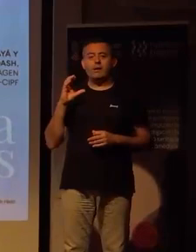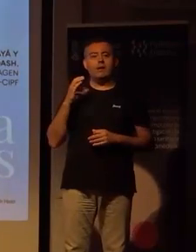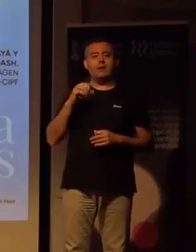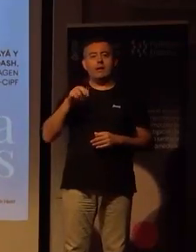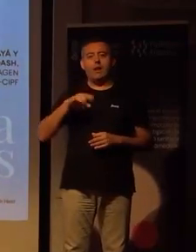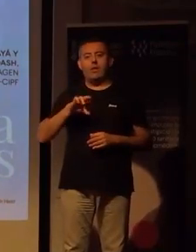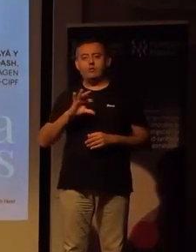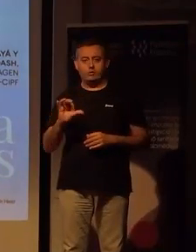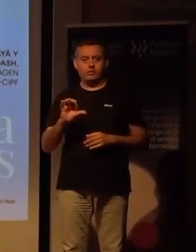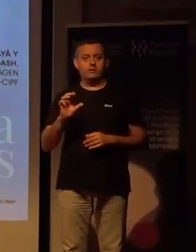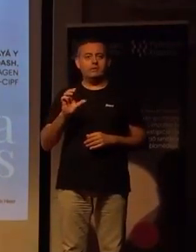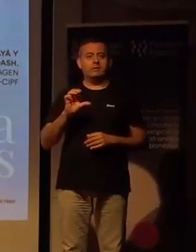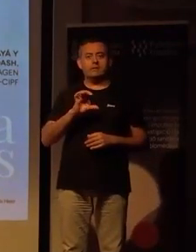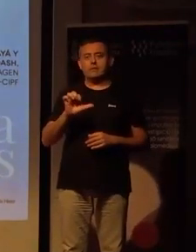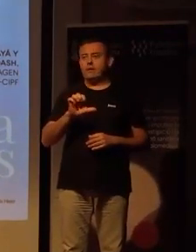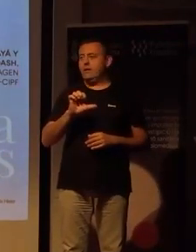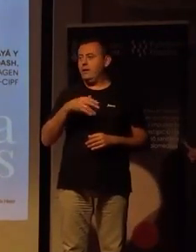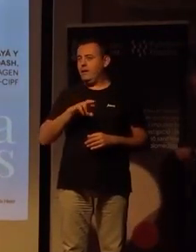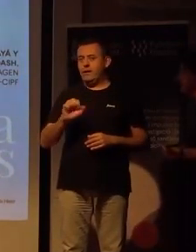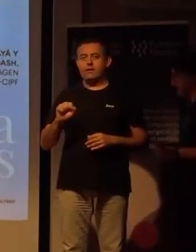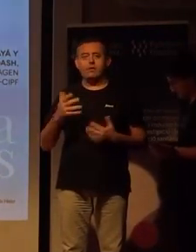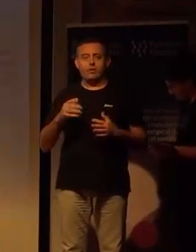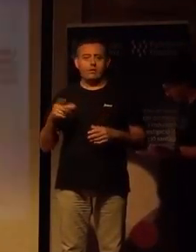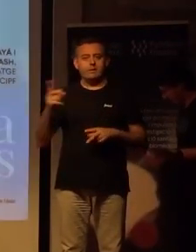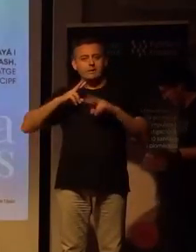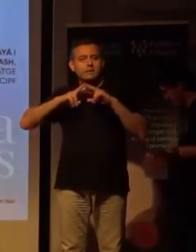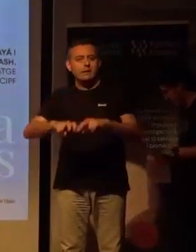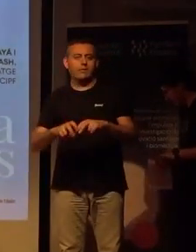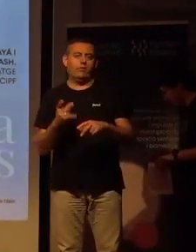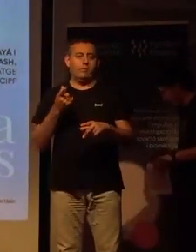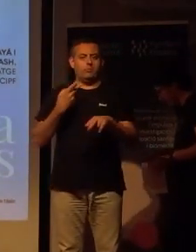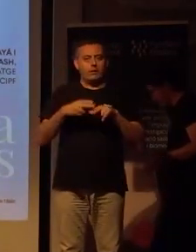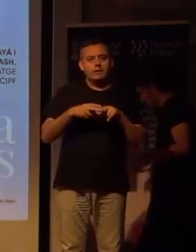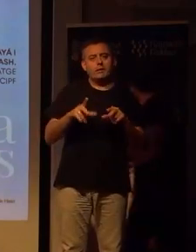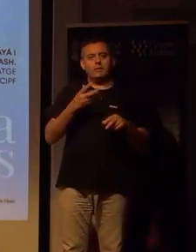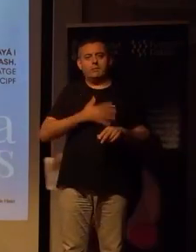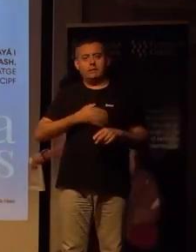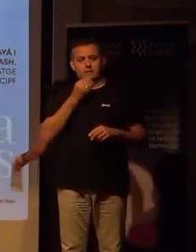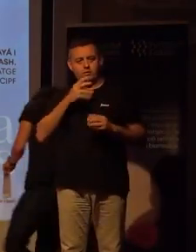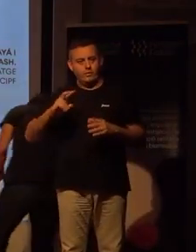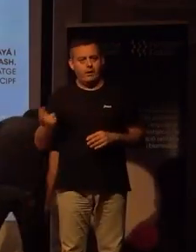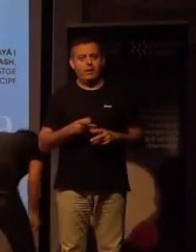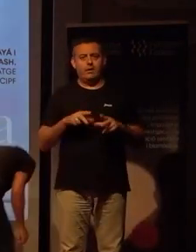from the University Research Institute on Social Welfare Policy, Polibienestar, from the University of Valencia,